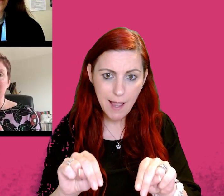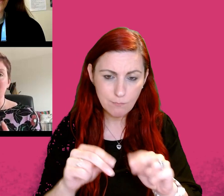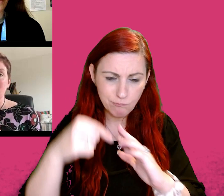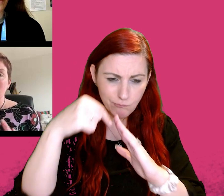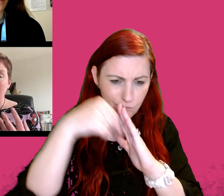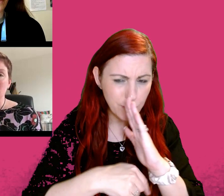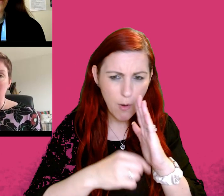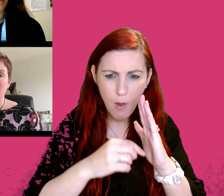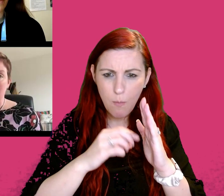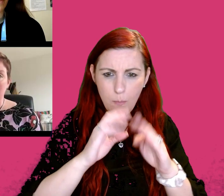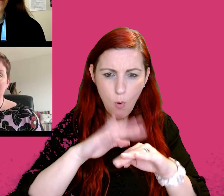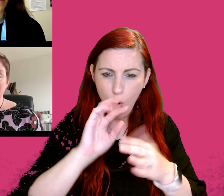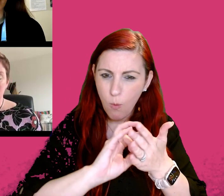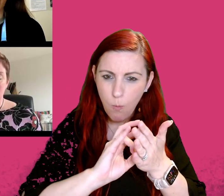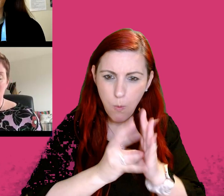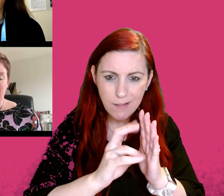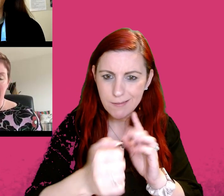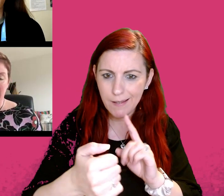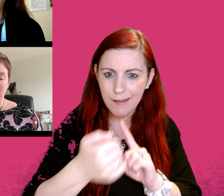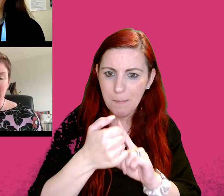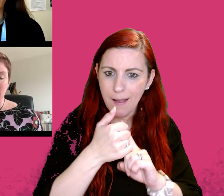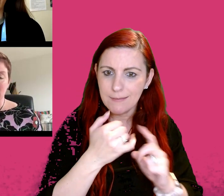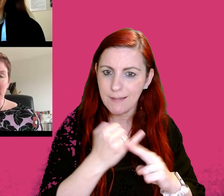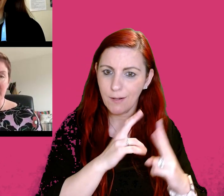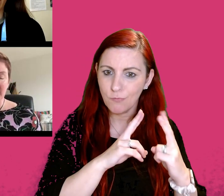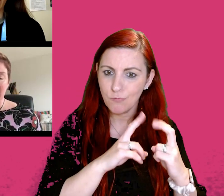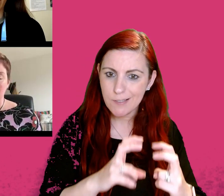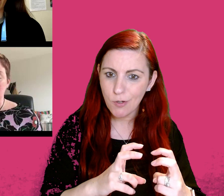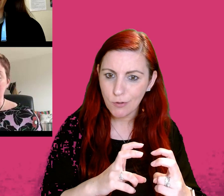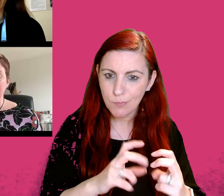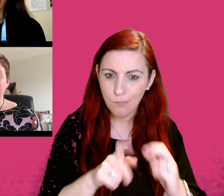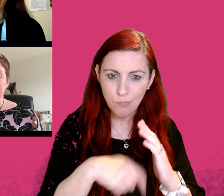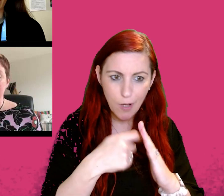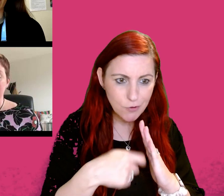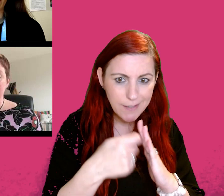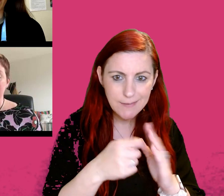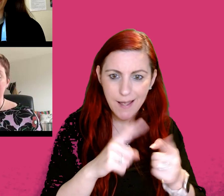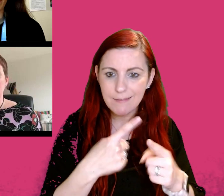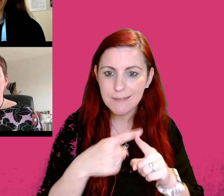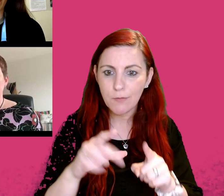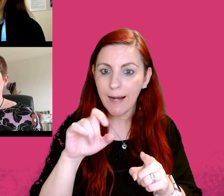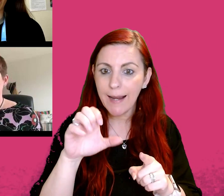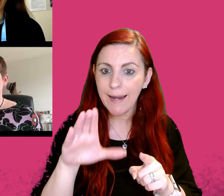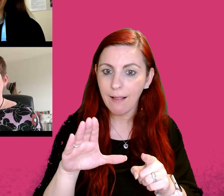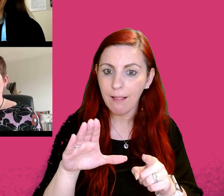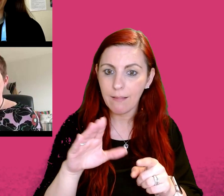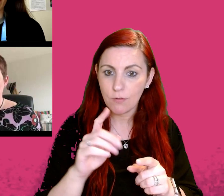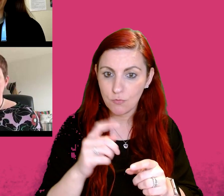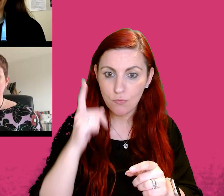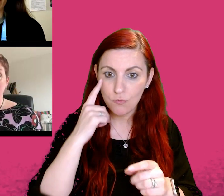and extra impact to uh studies projects clinical trials and that often means talking to people very